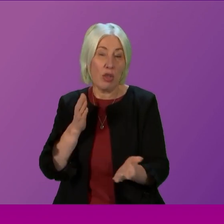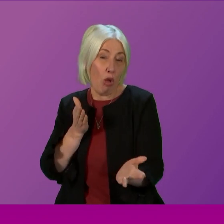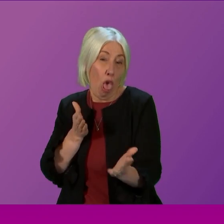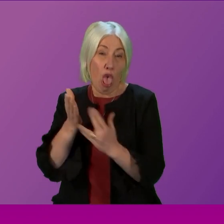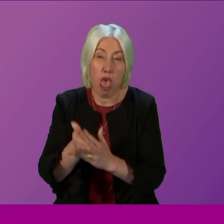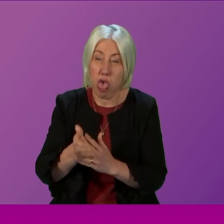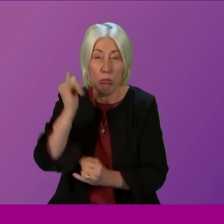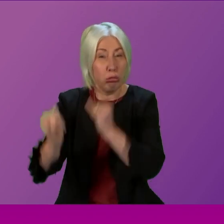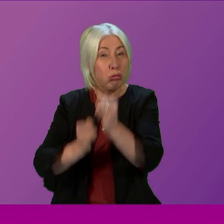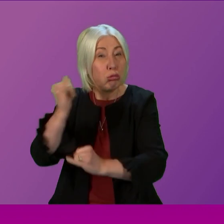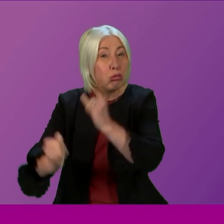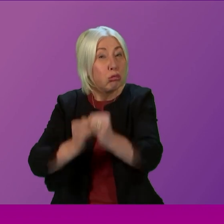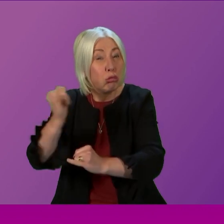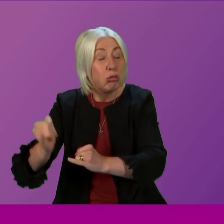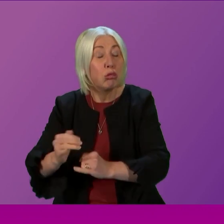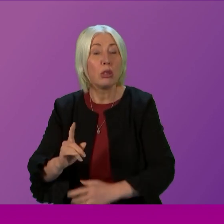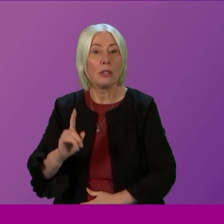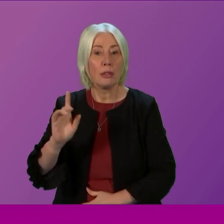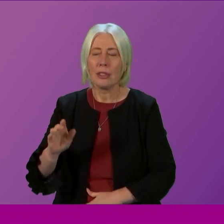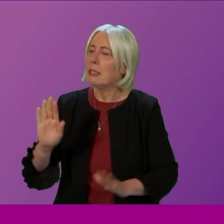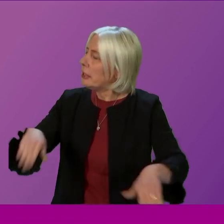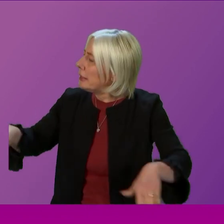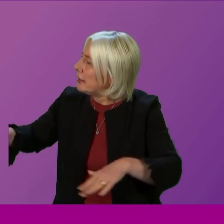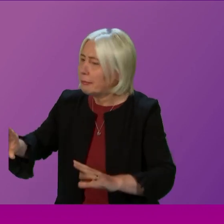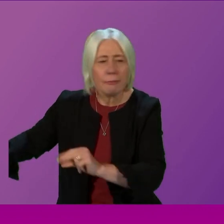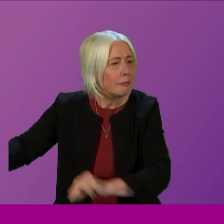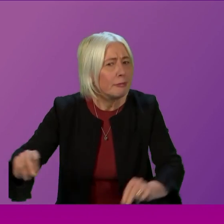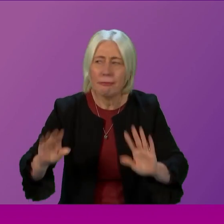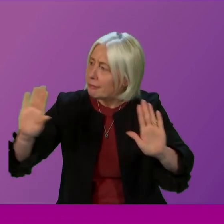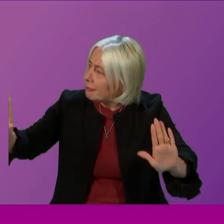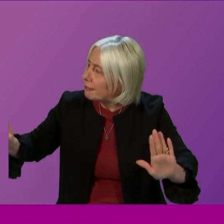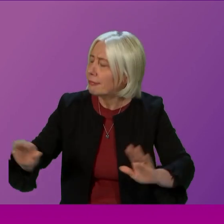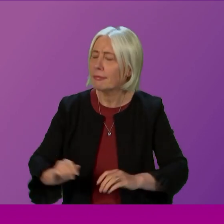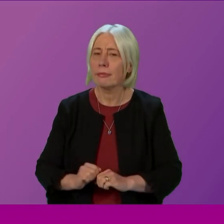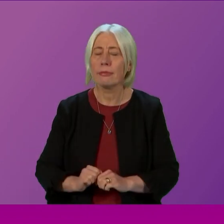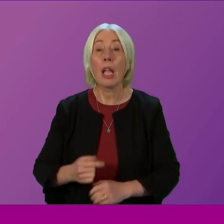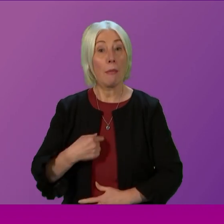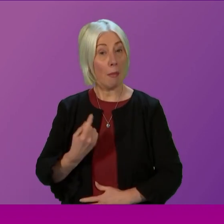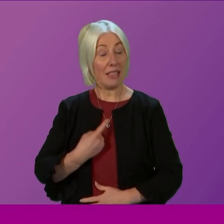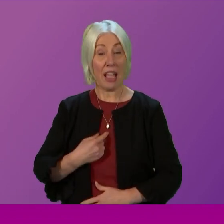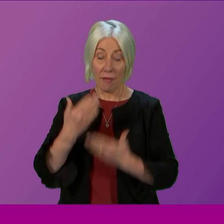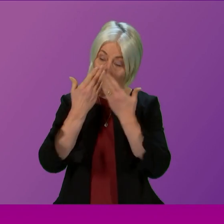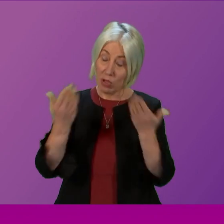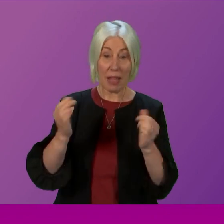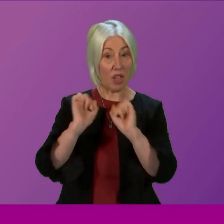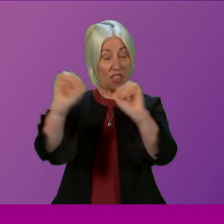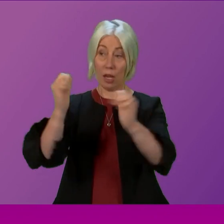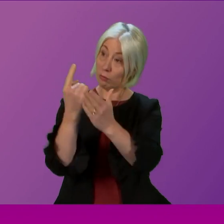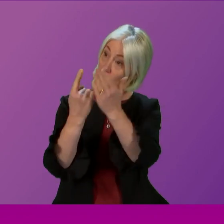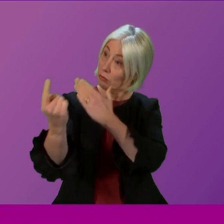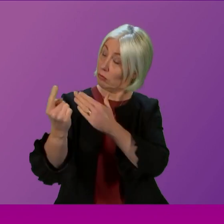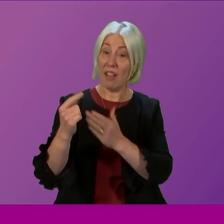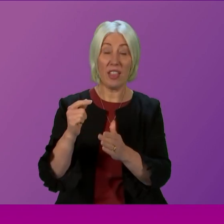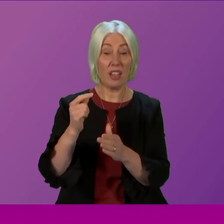I, on the other hand, respect the autonomy of democratically elected institutions.